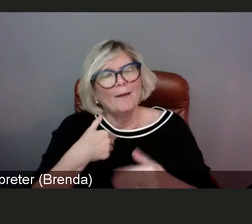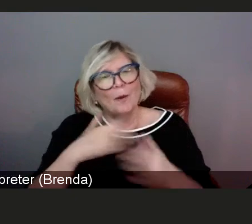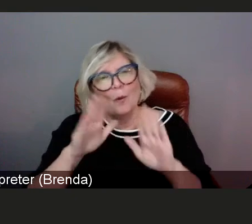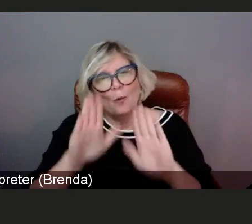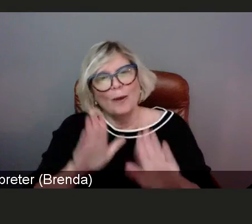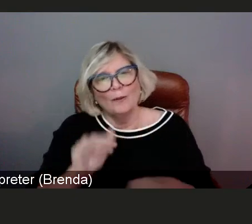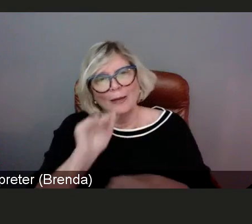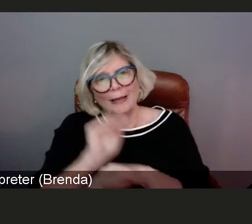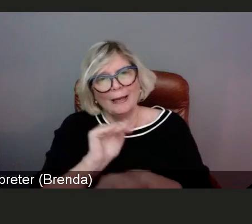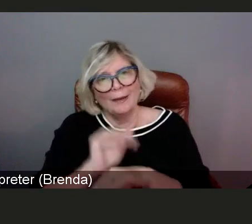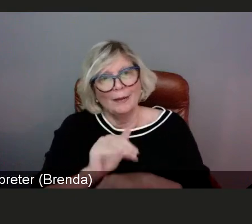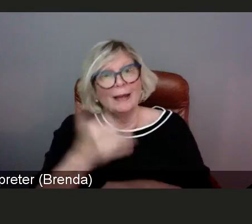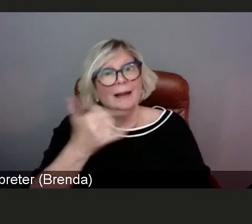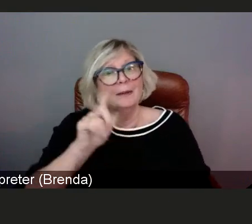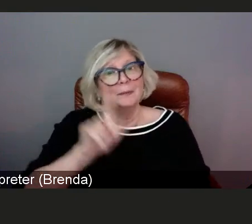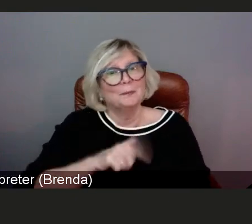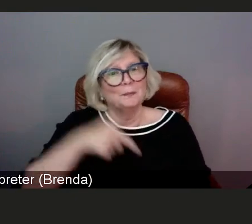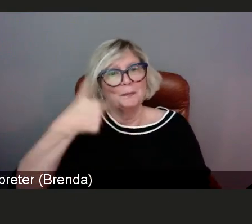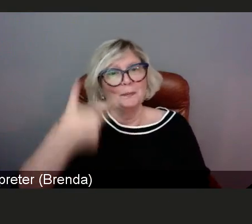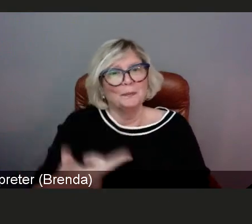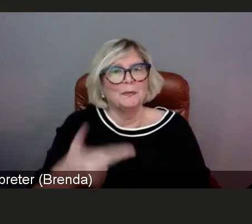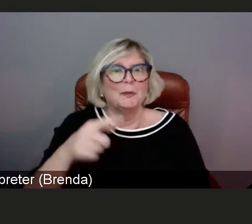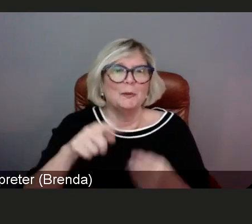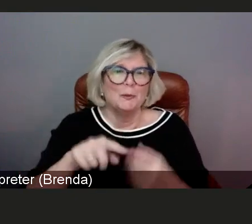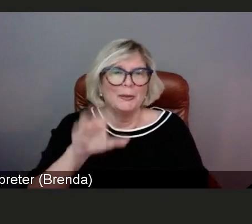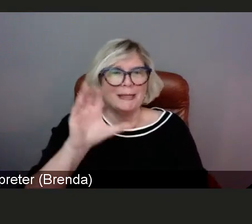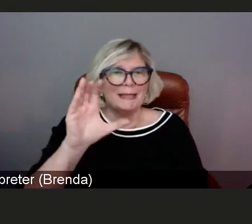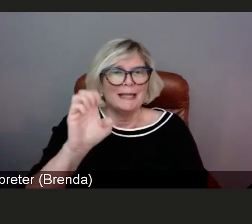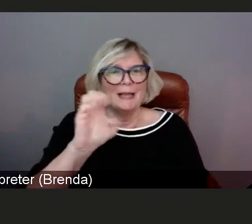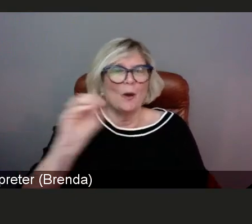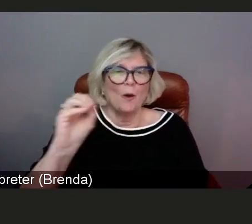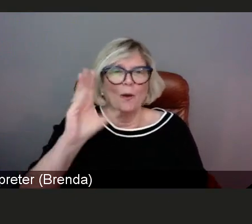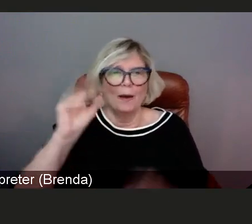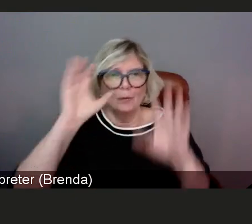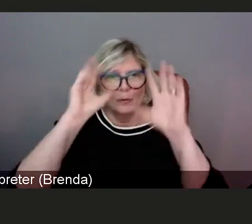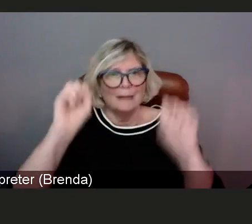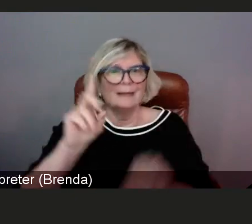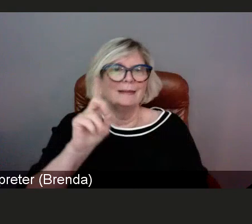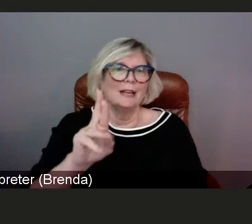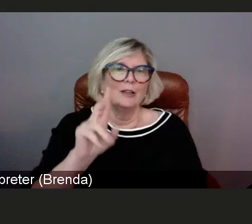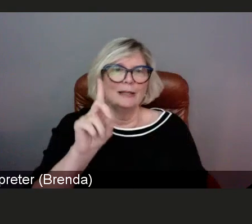and I'm gonna turn this back over to our CEO and President, Dr. David Tam. Thank you.